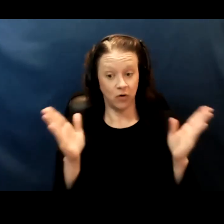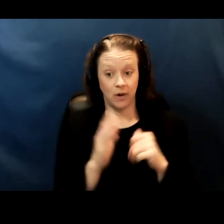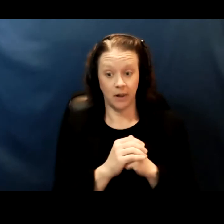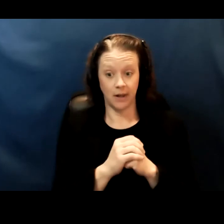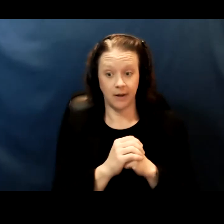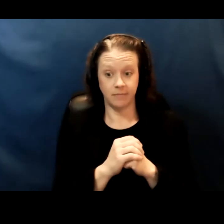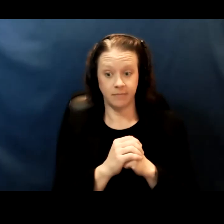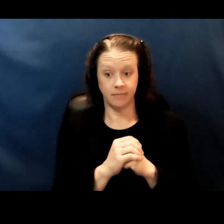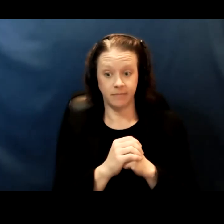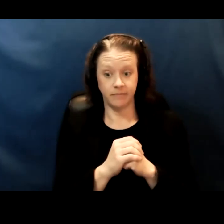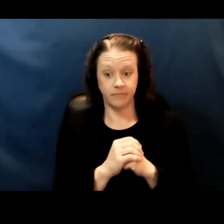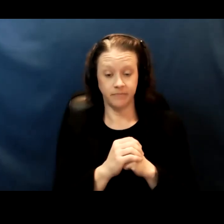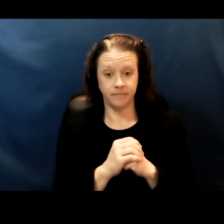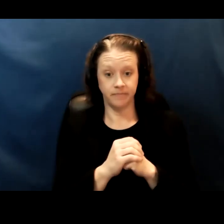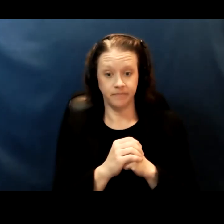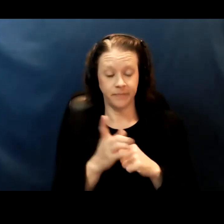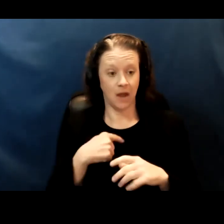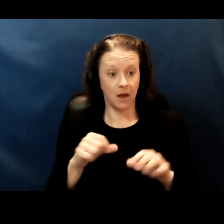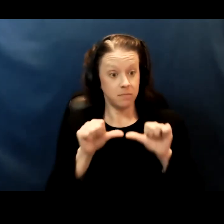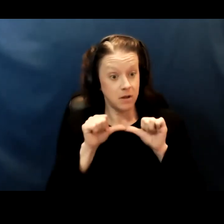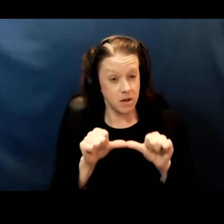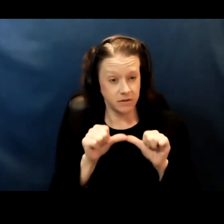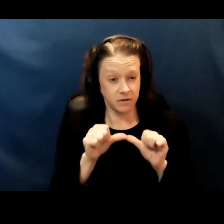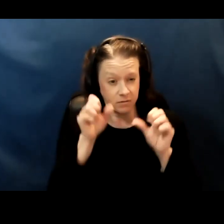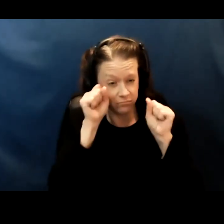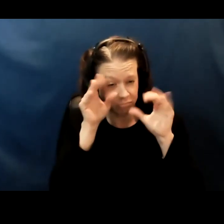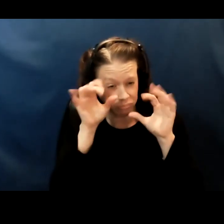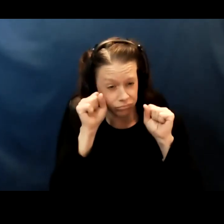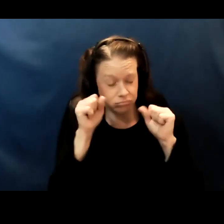possibilities. In general I'm constantly blown away by how